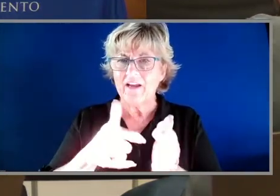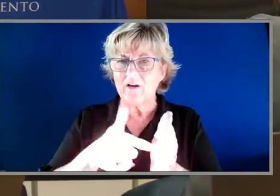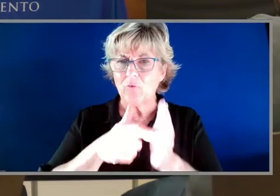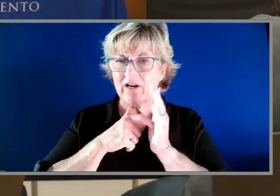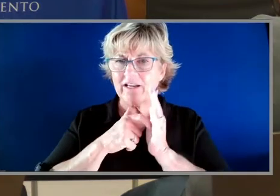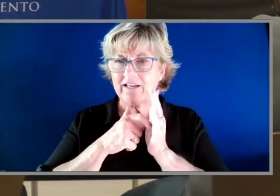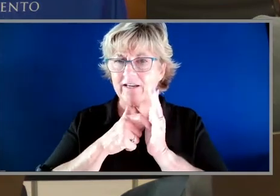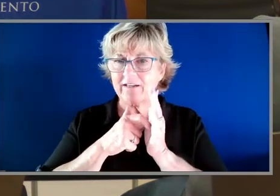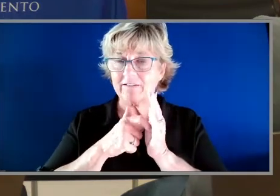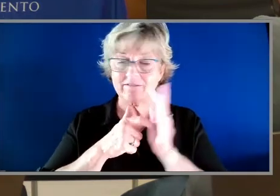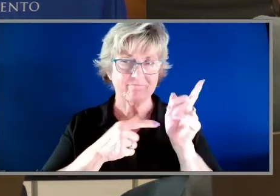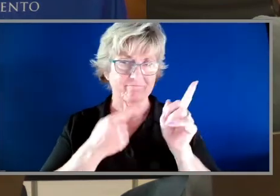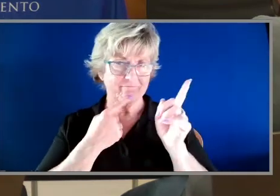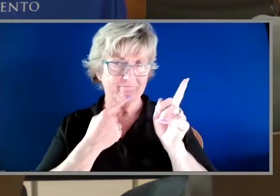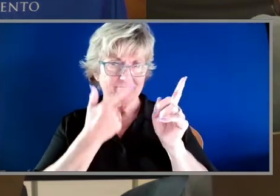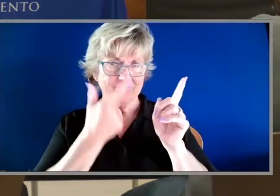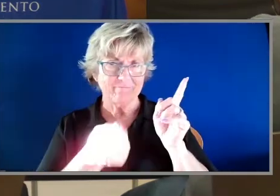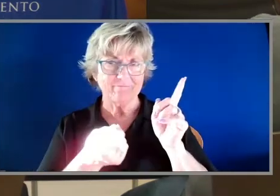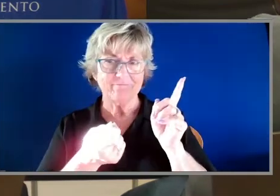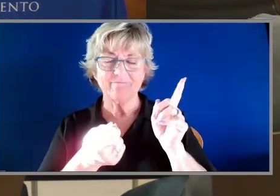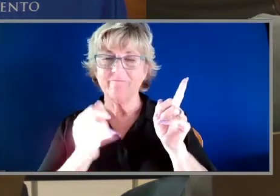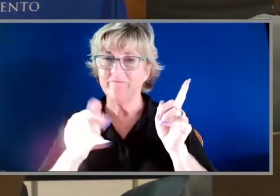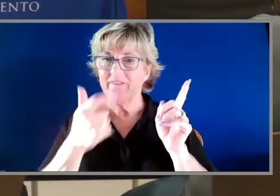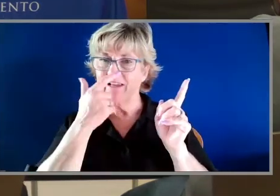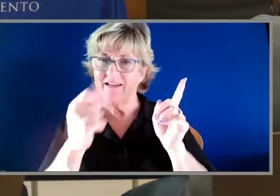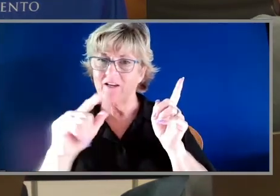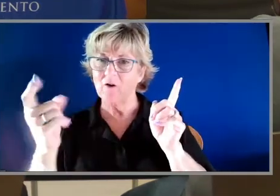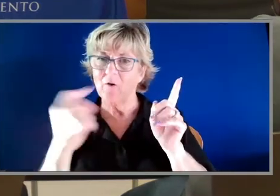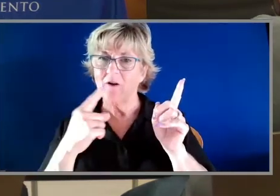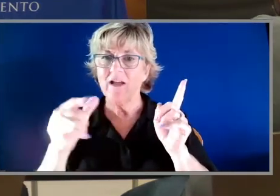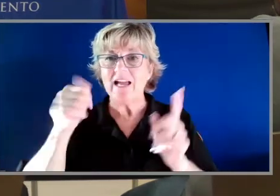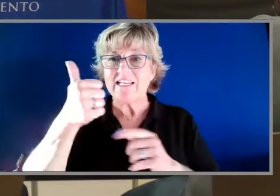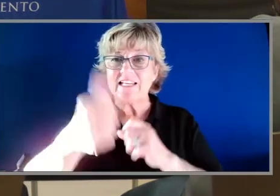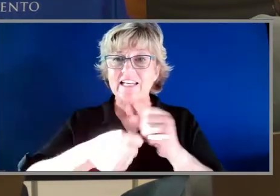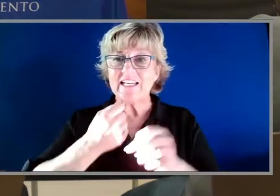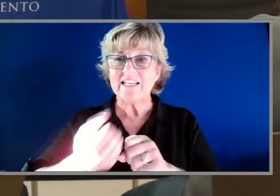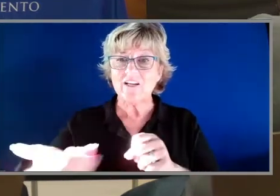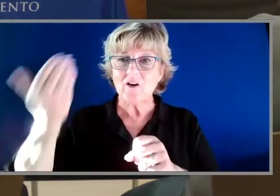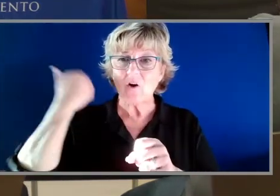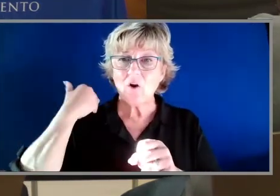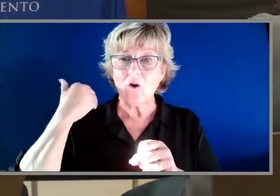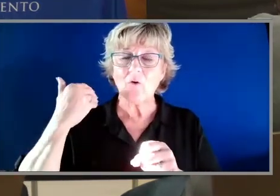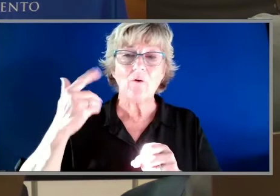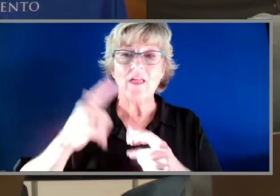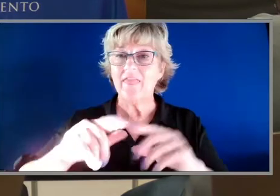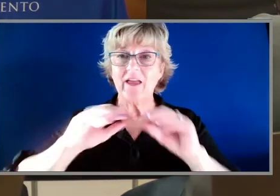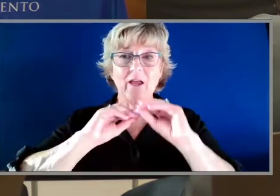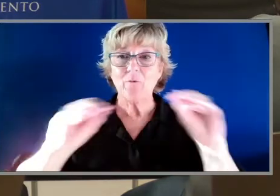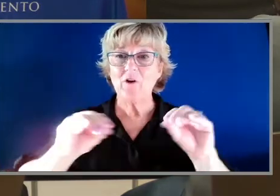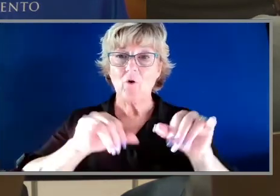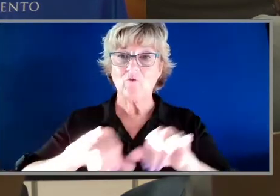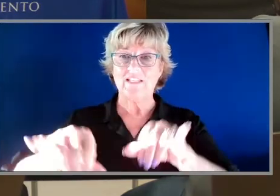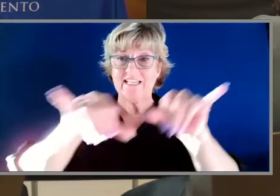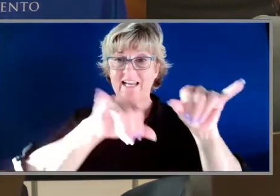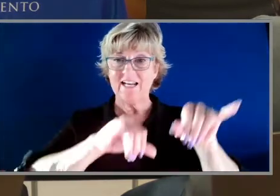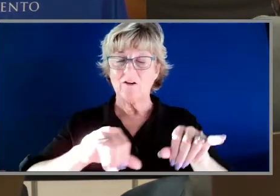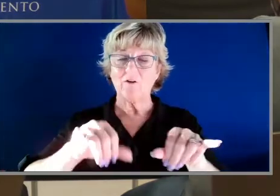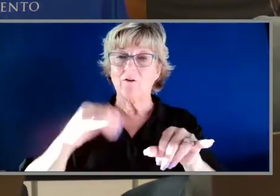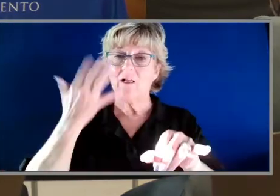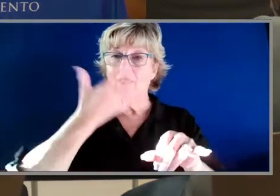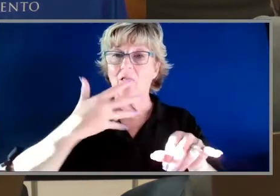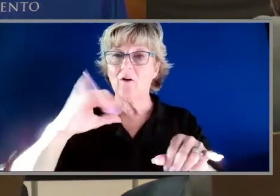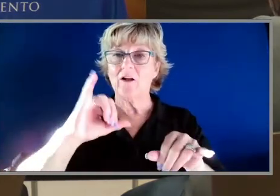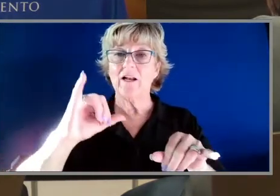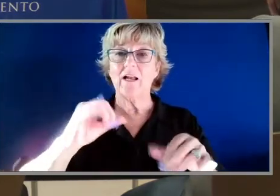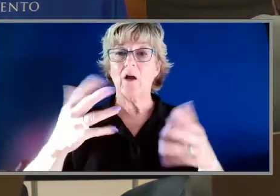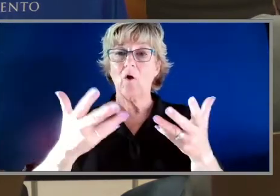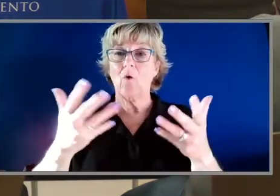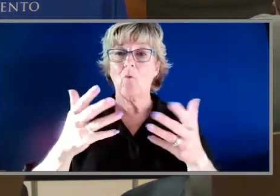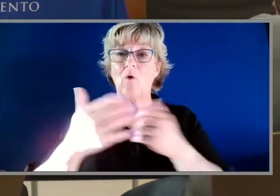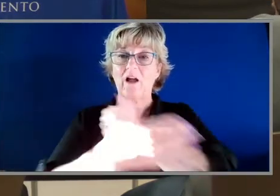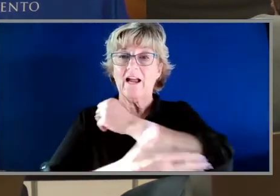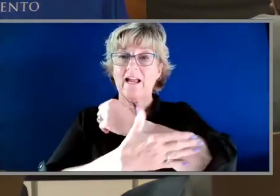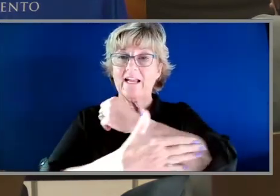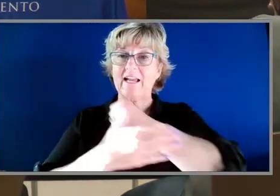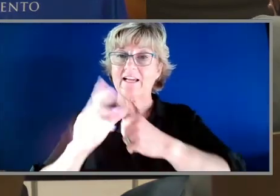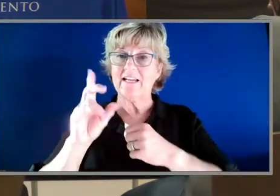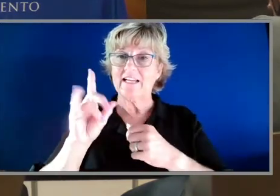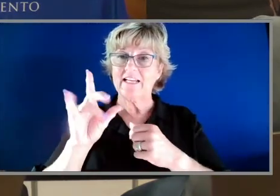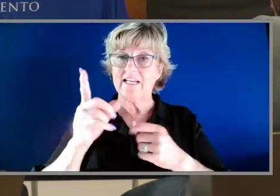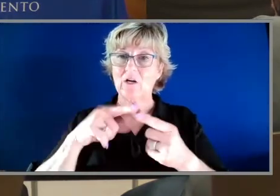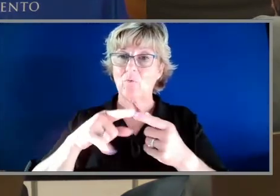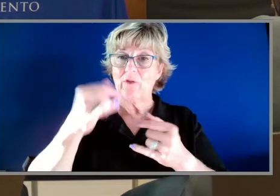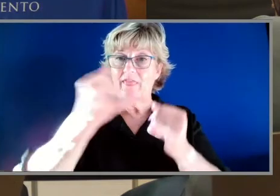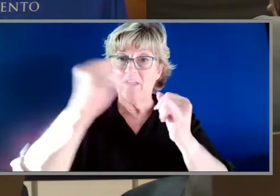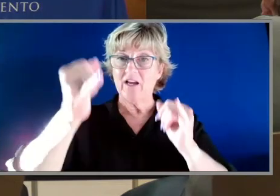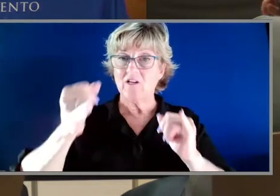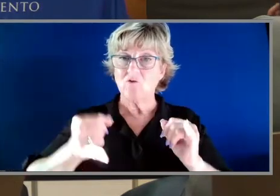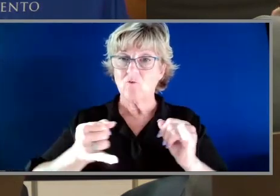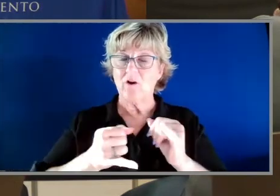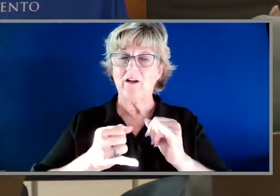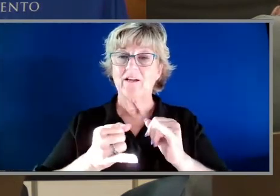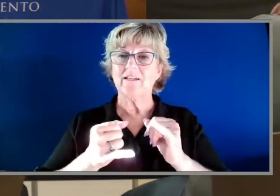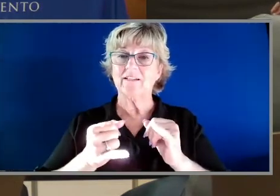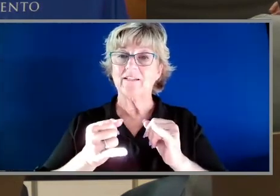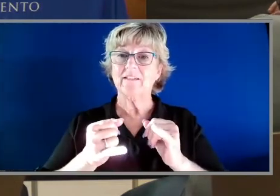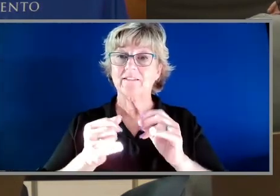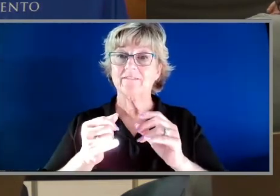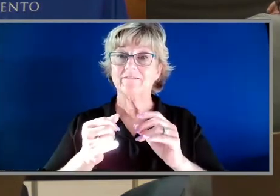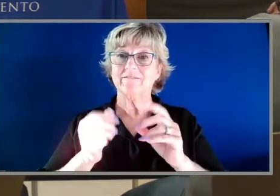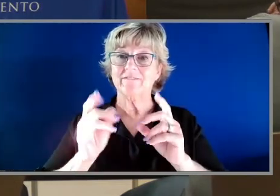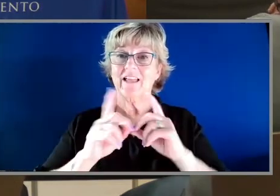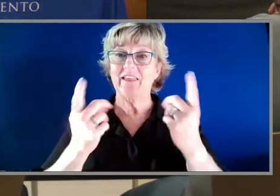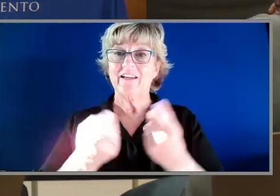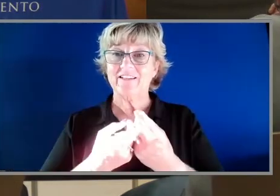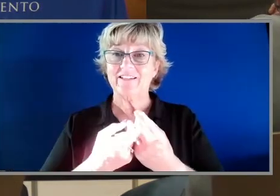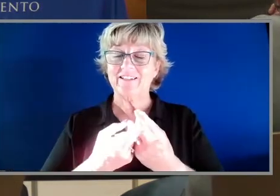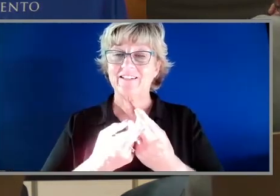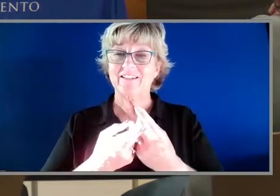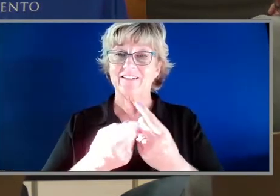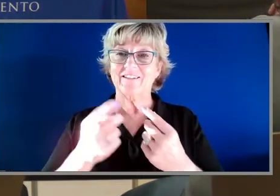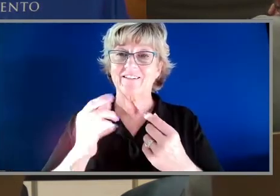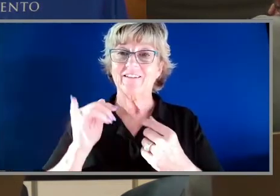Studio: That doesn't seem like it complies with that criteria interesting very interesting question back in 10 years ago